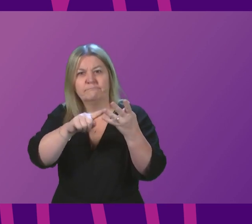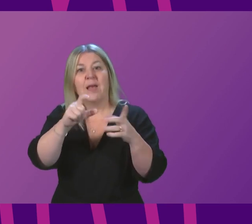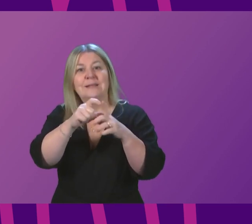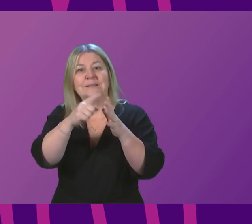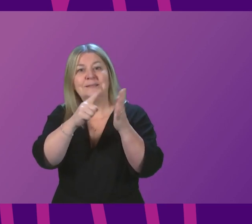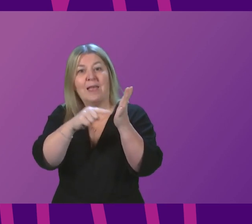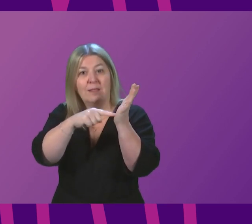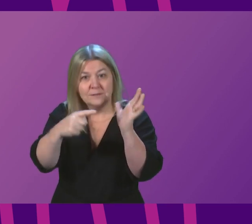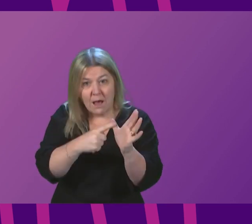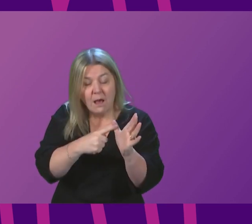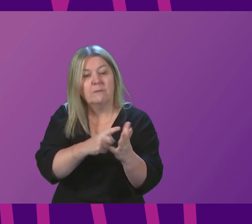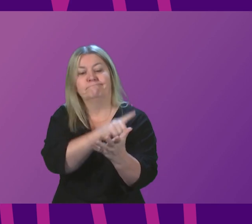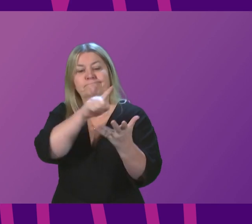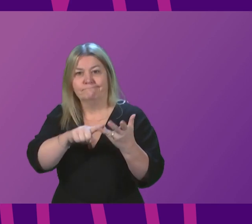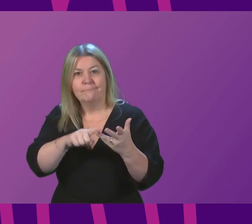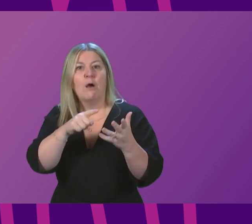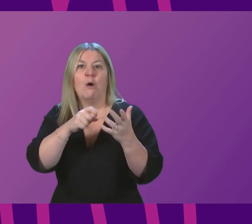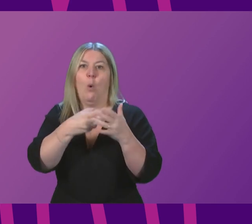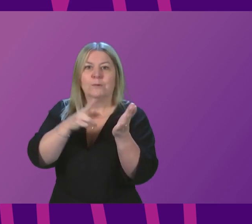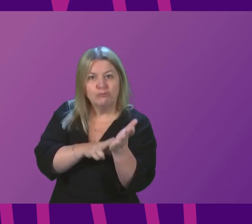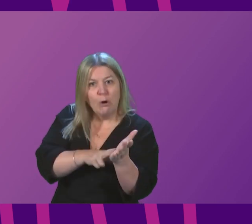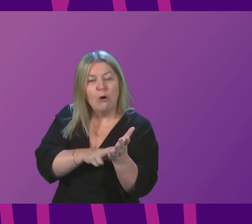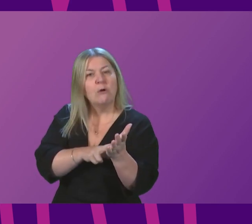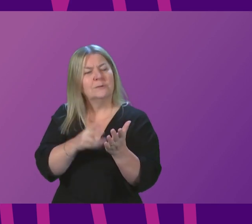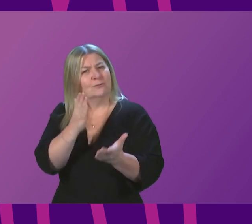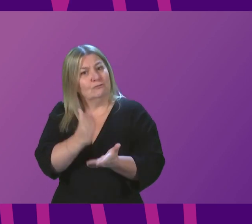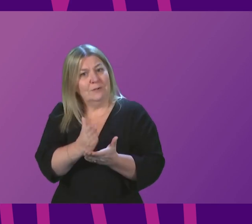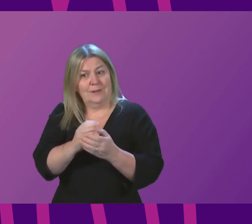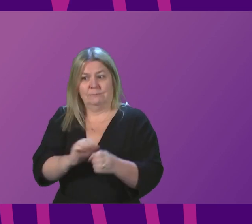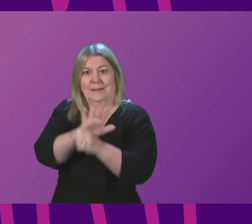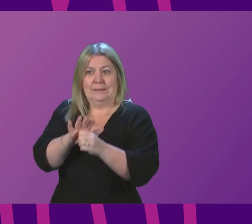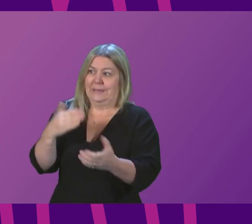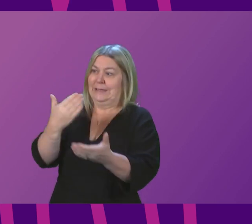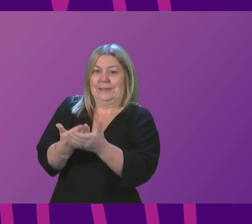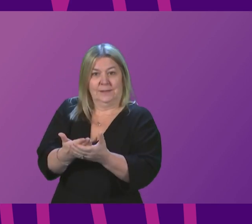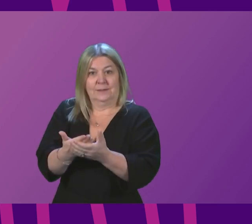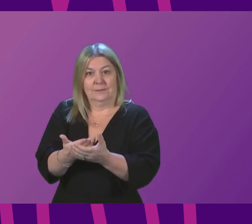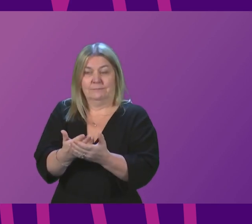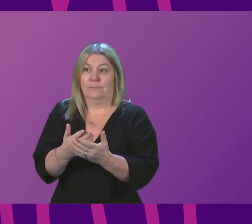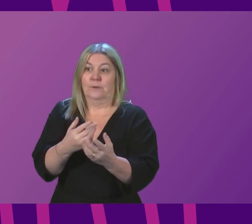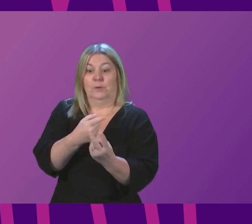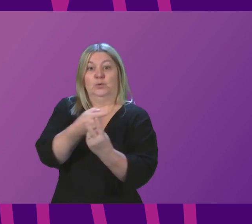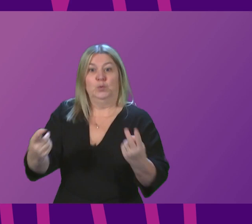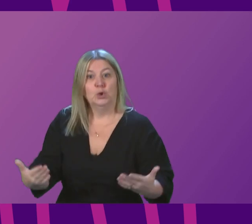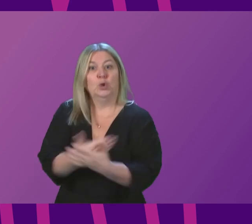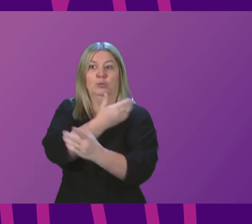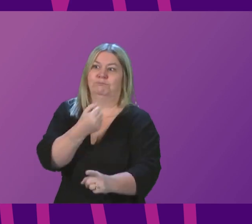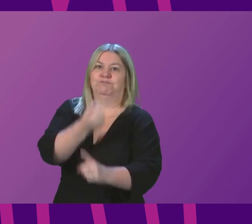This pandemic has dealt us two significant additional blows since that time, 10 months ago.